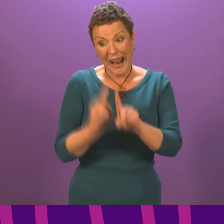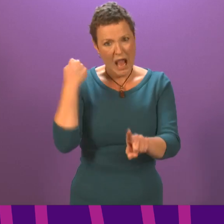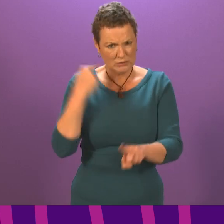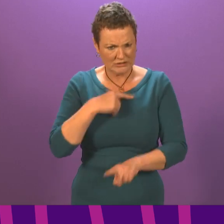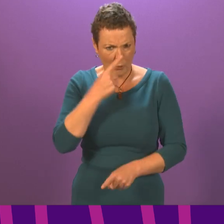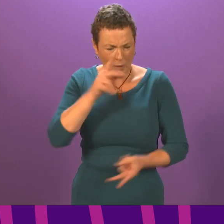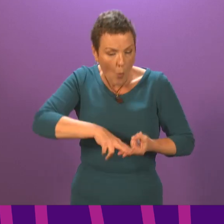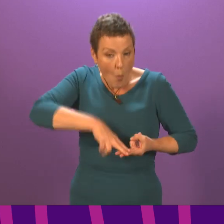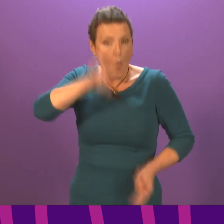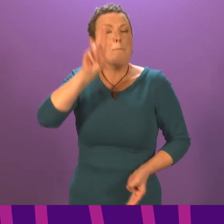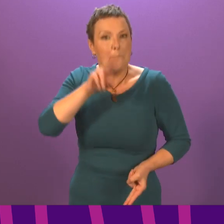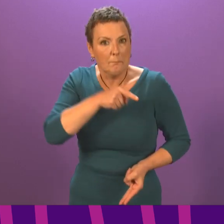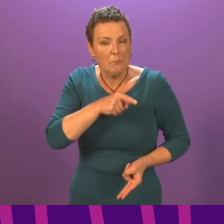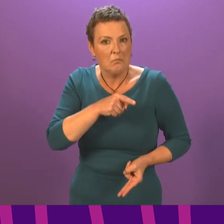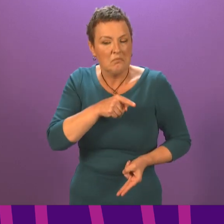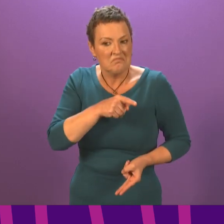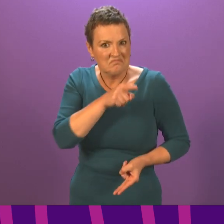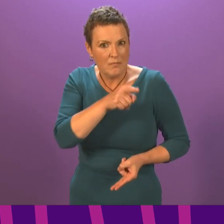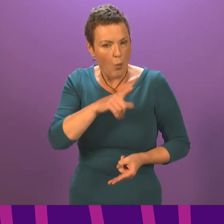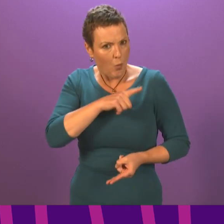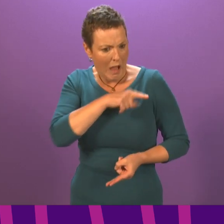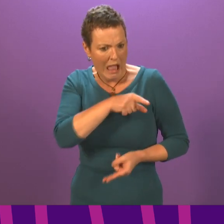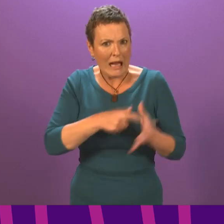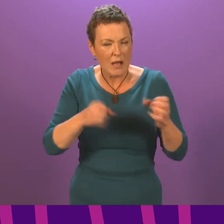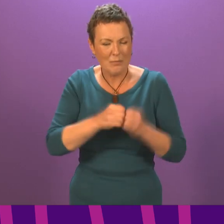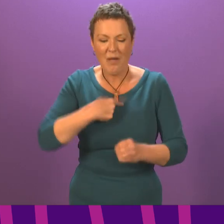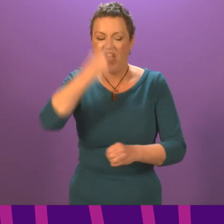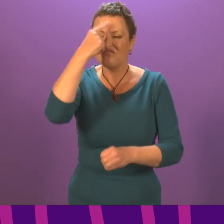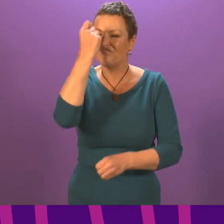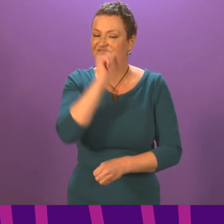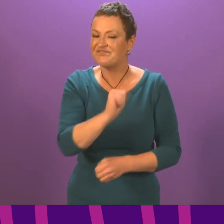rise in cases there, but we concluded that that was down to a particularly large outbreak